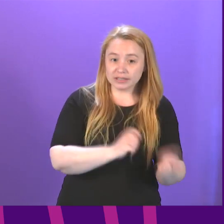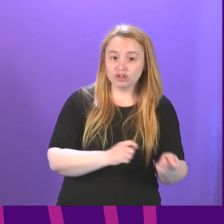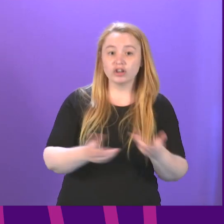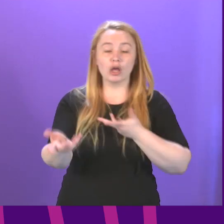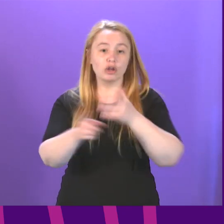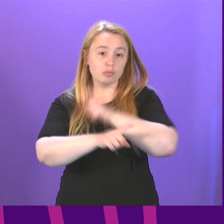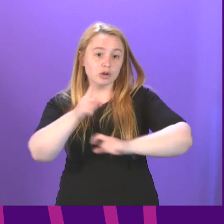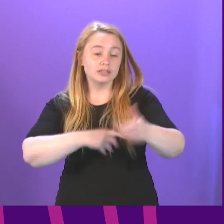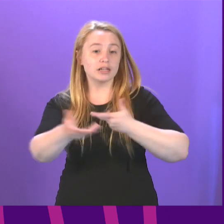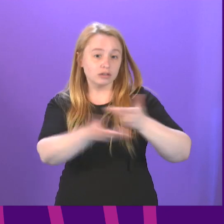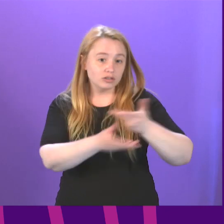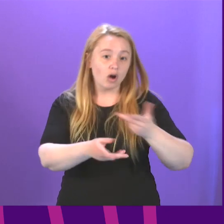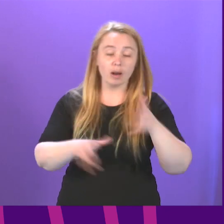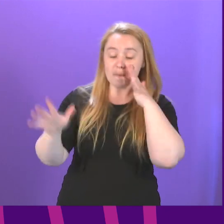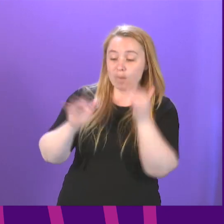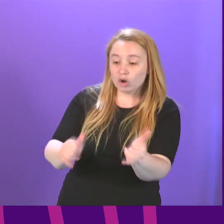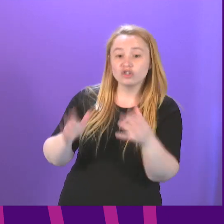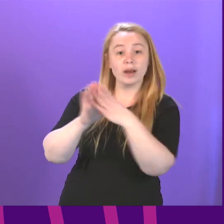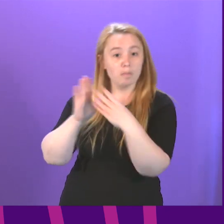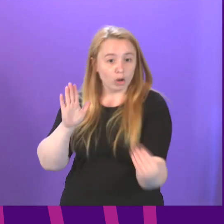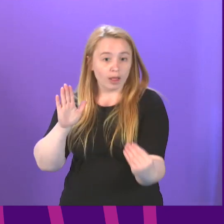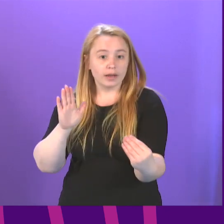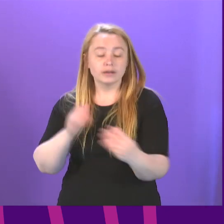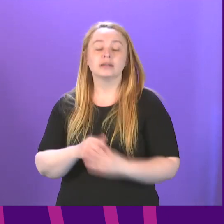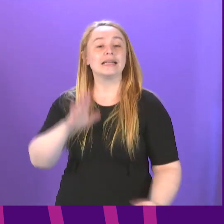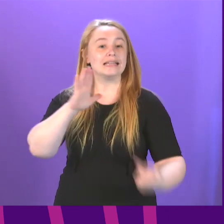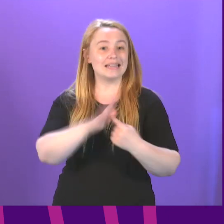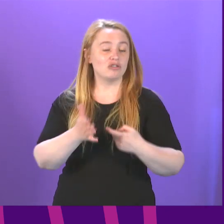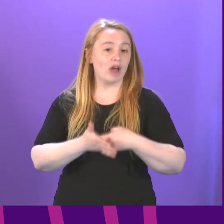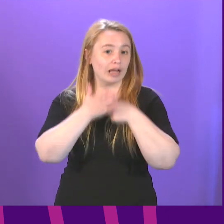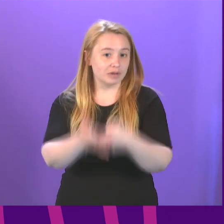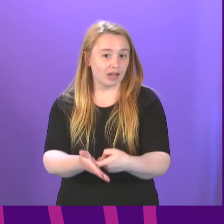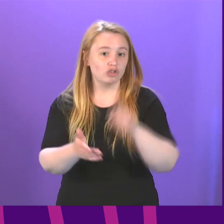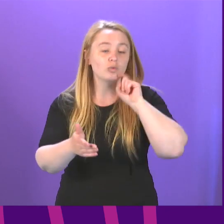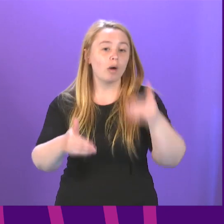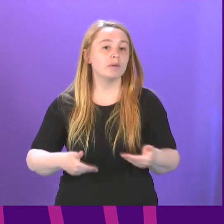communications, monitoring and modelling. Key recommendations that will be taken forward by SEPA